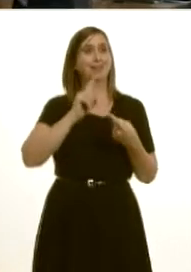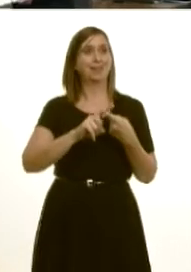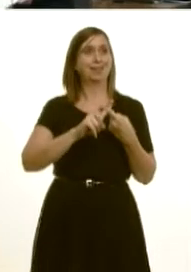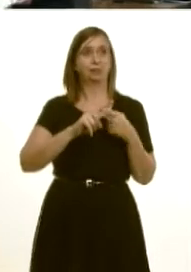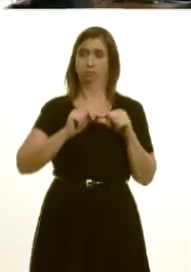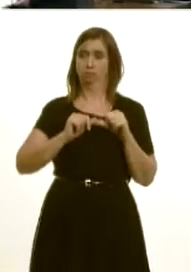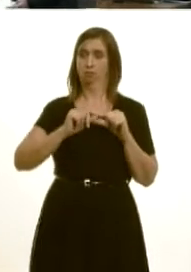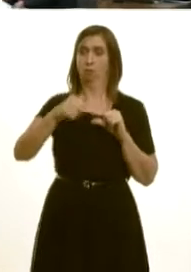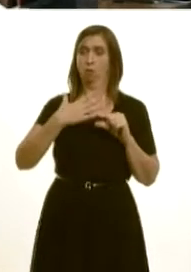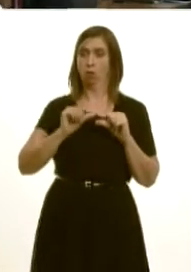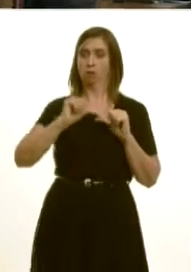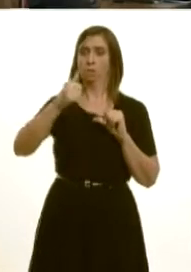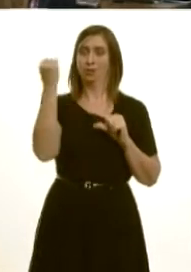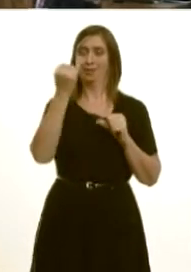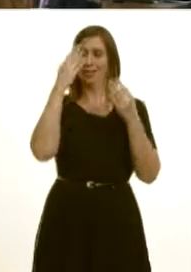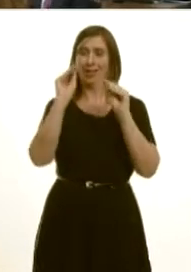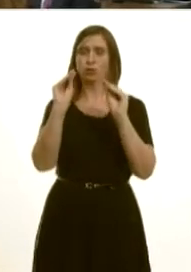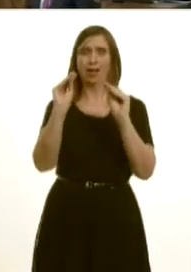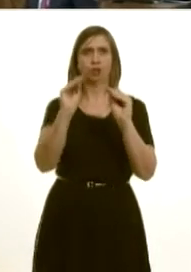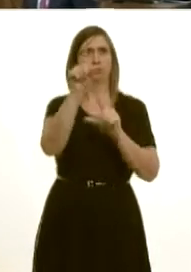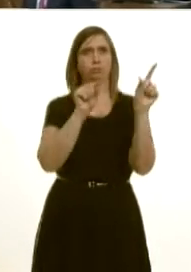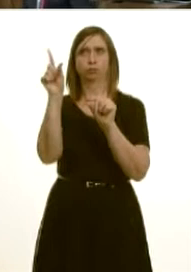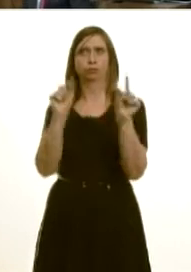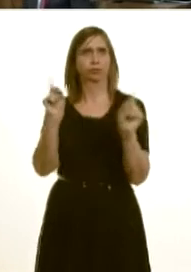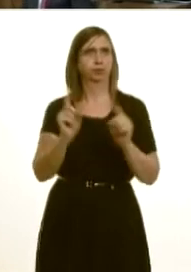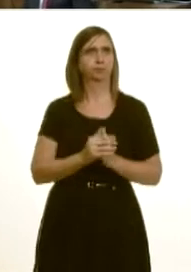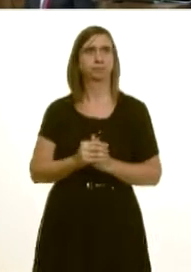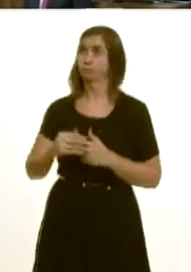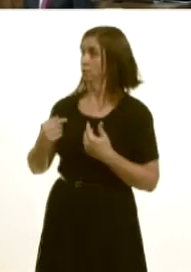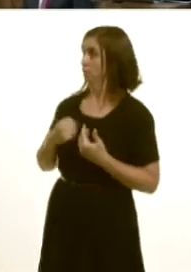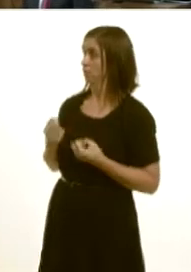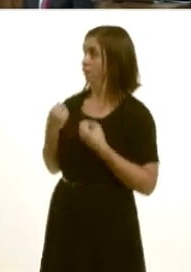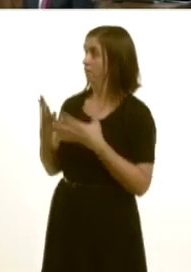Carwyn Jones: The policy is that we provide young people with the advice, guidance and